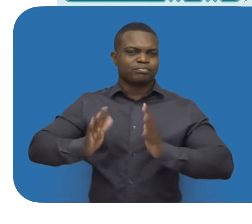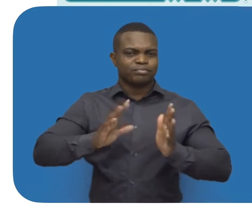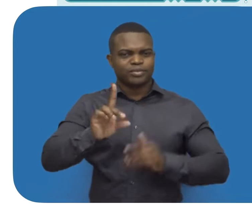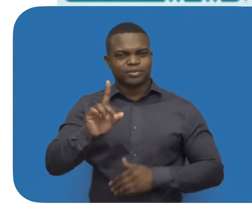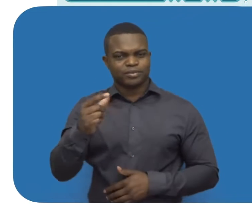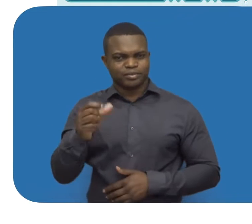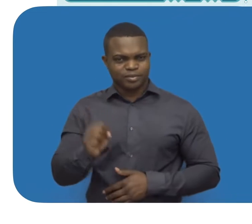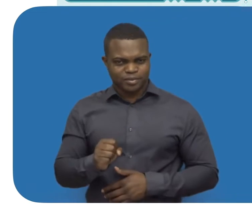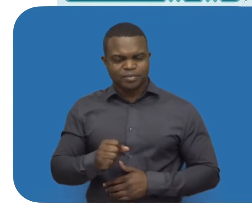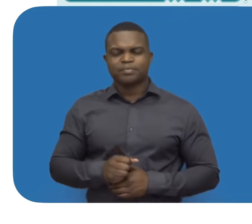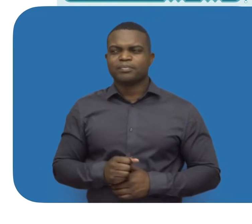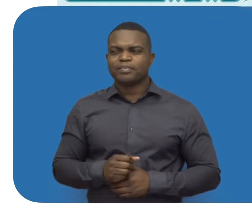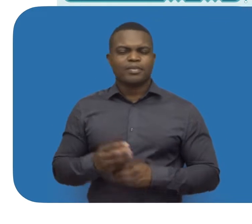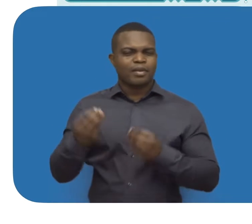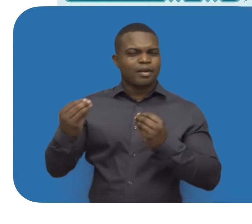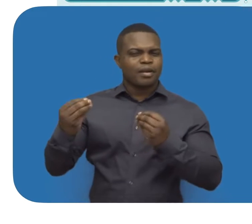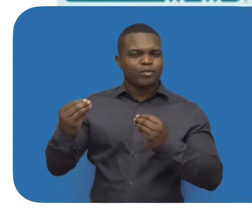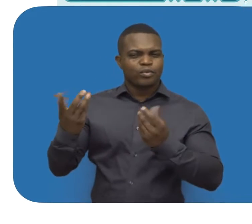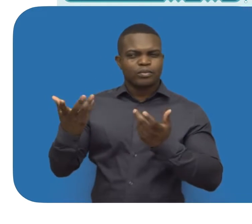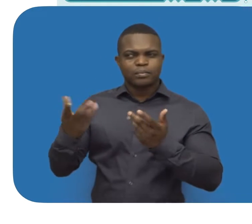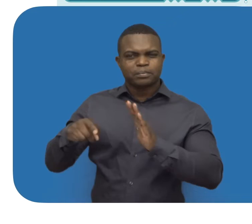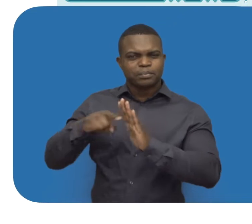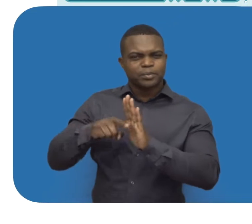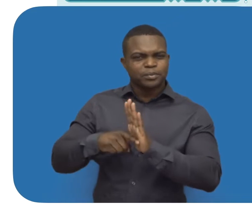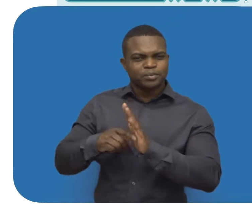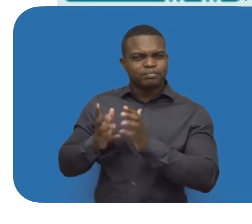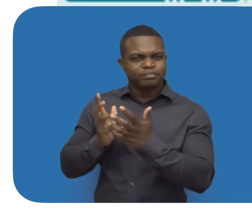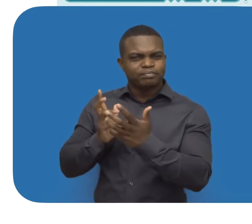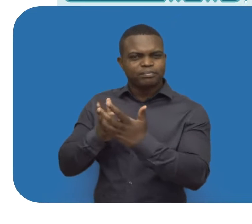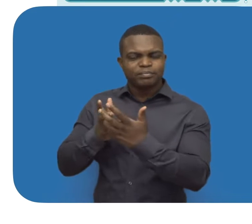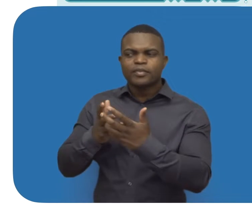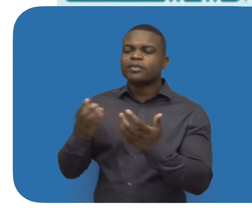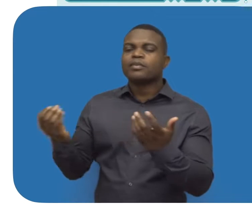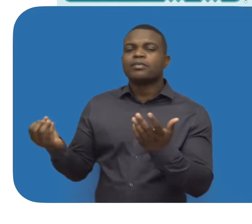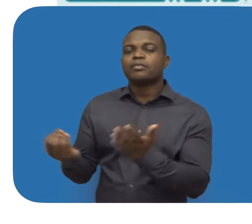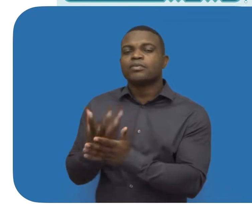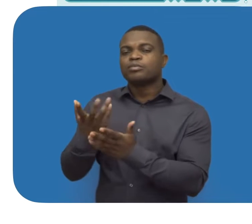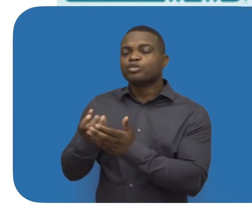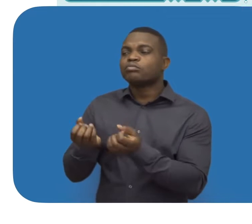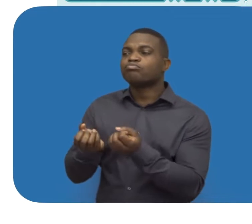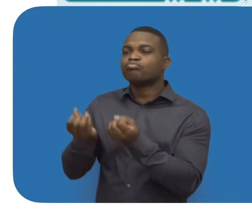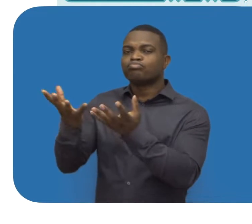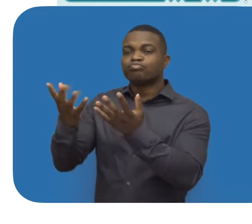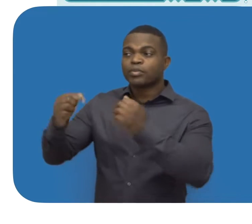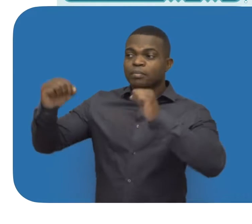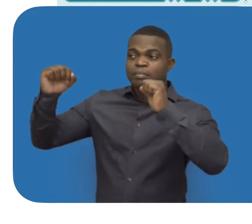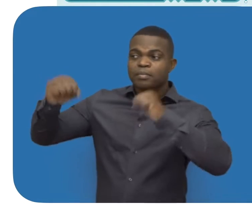Following the authority to control principle, informed consent was requested from all participants.